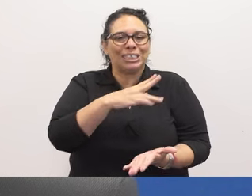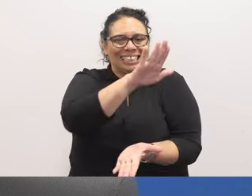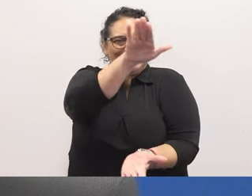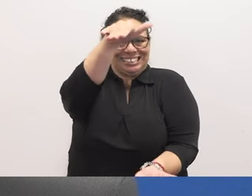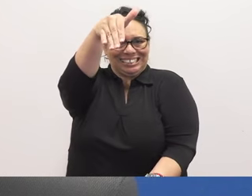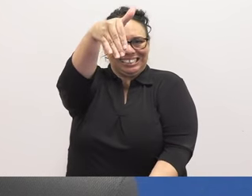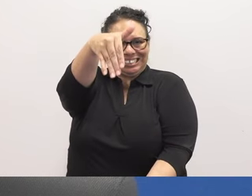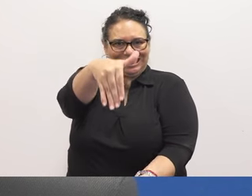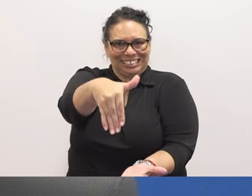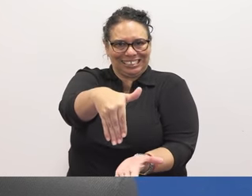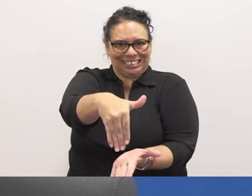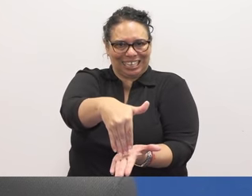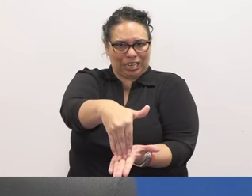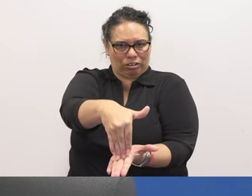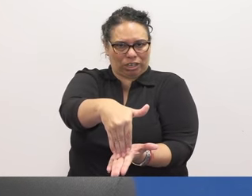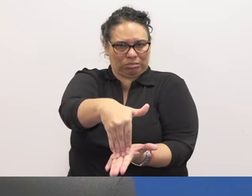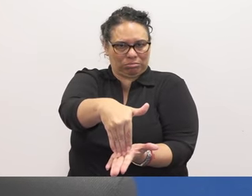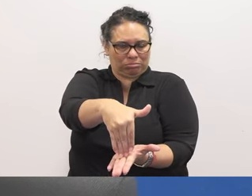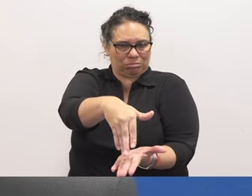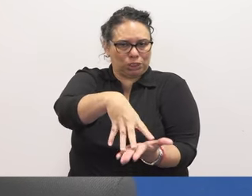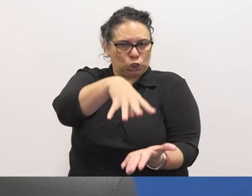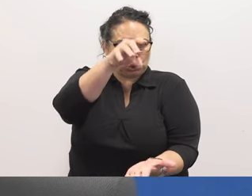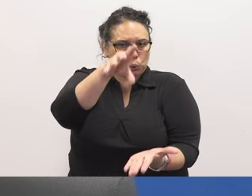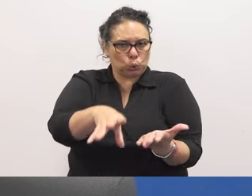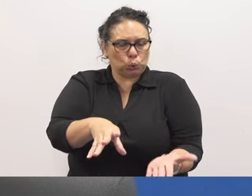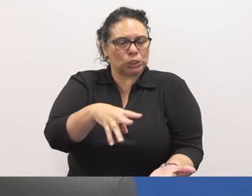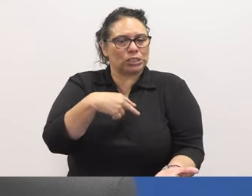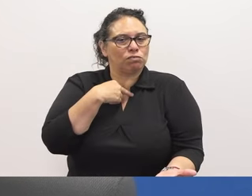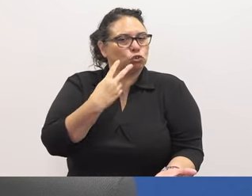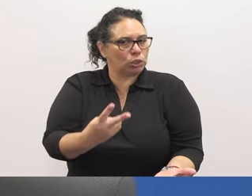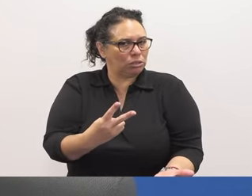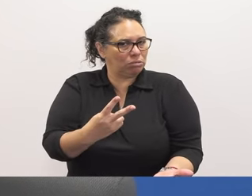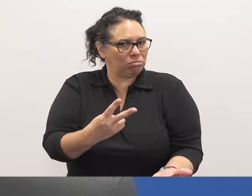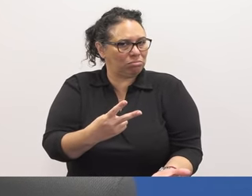and what that leads to in spite of gravity, trees grow faster,